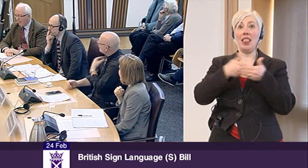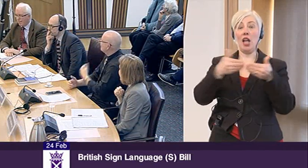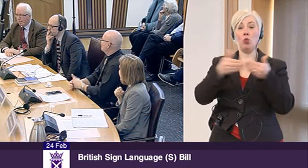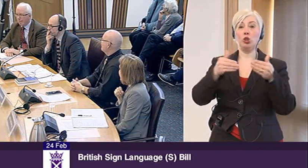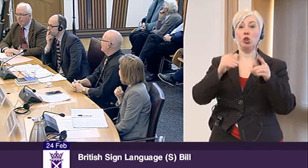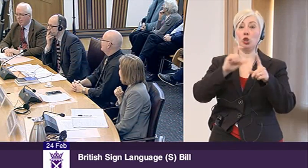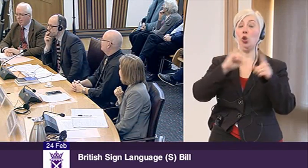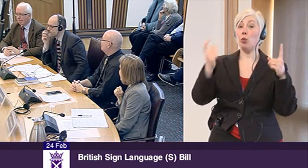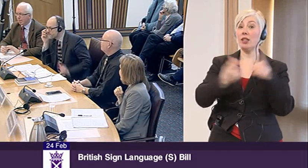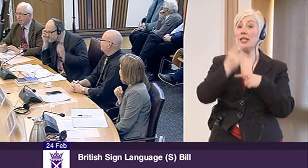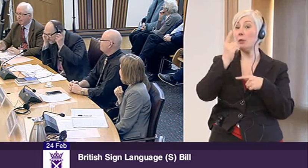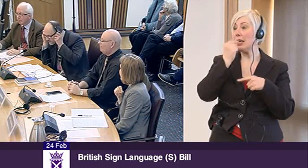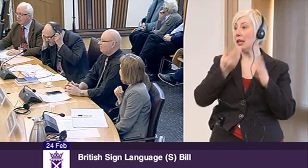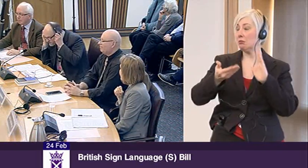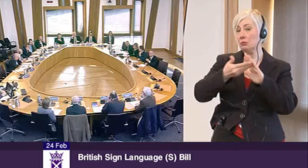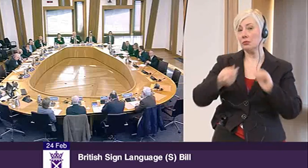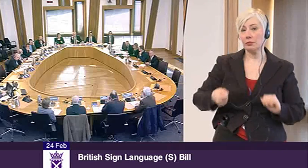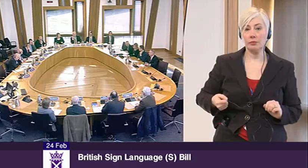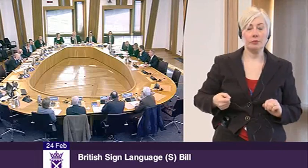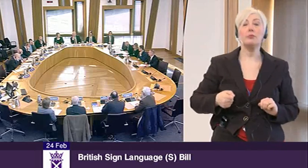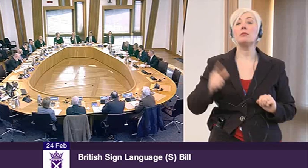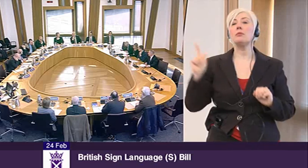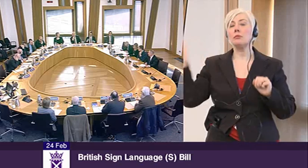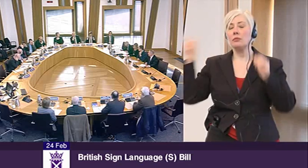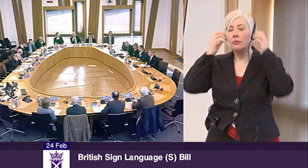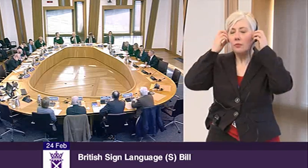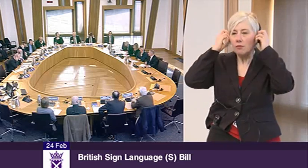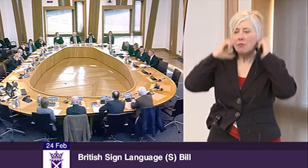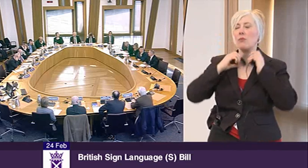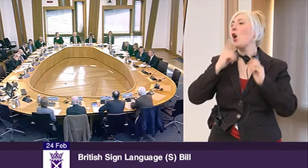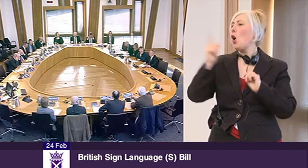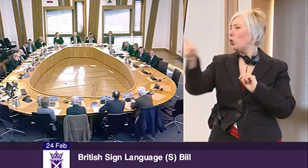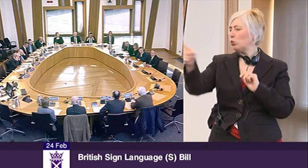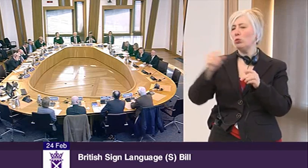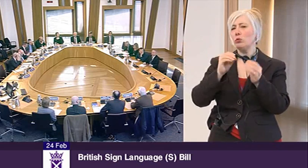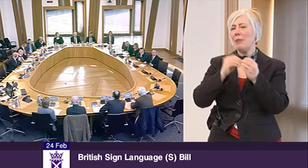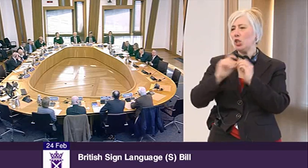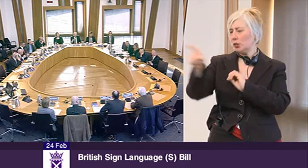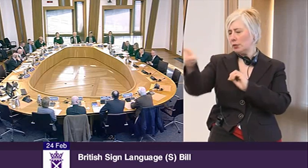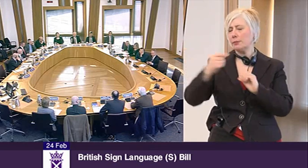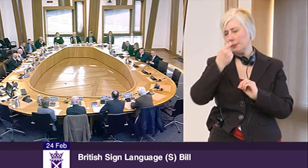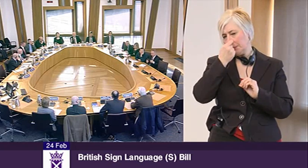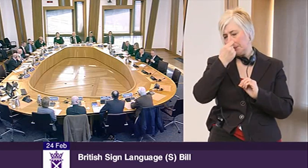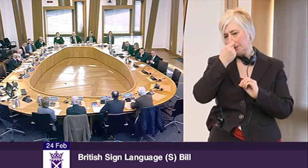The Convener: I will pick up on something that Professor Dunbar said. I represent the